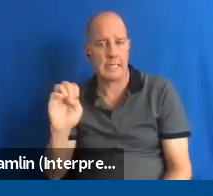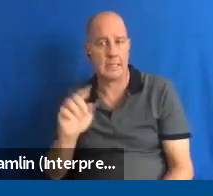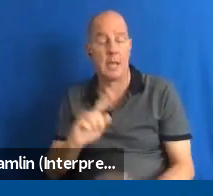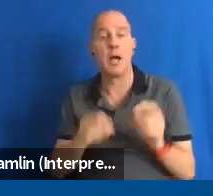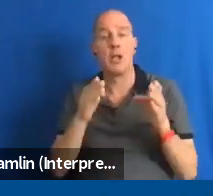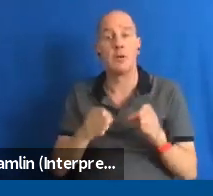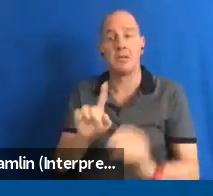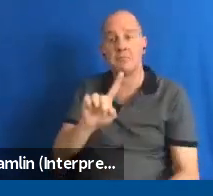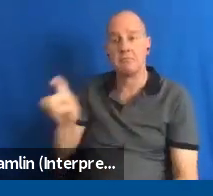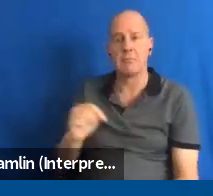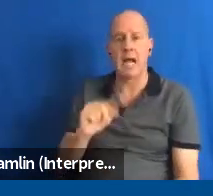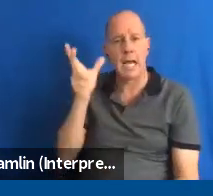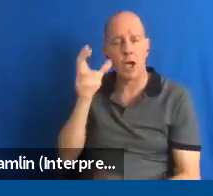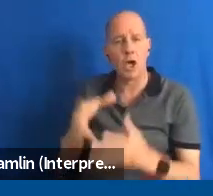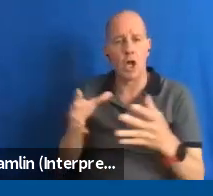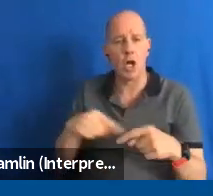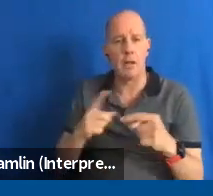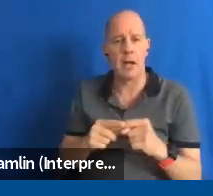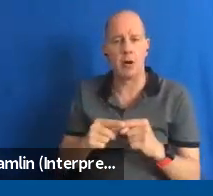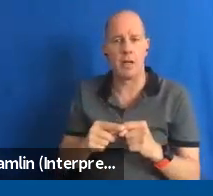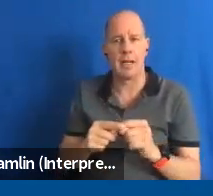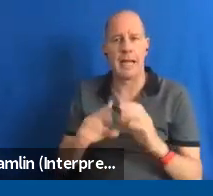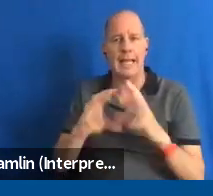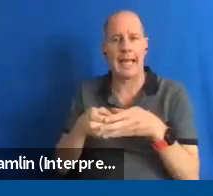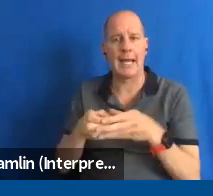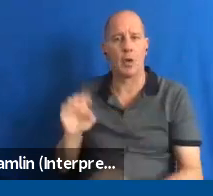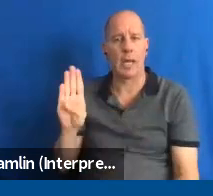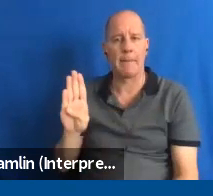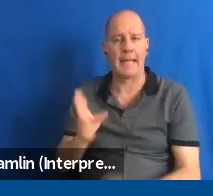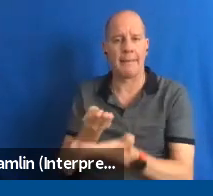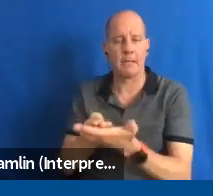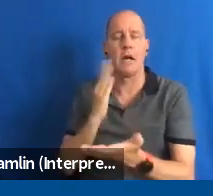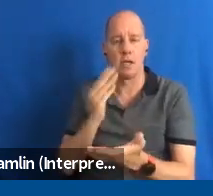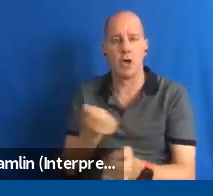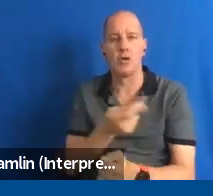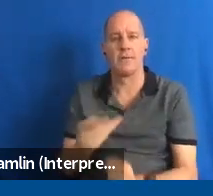a lot about Category B funding. I know several Centers for Independent Living have talked about